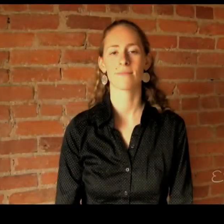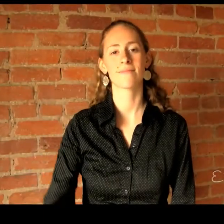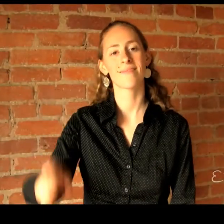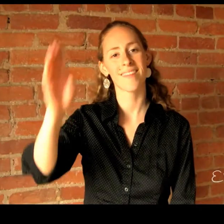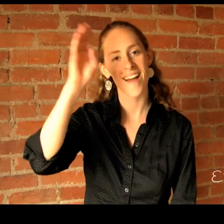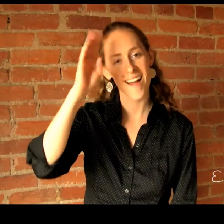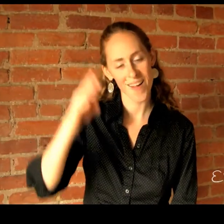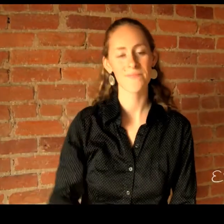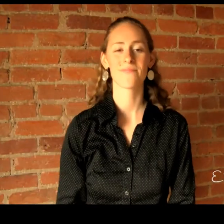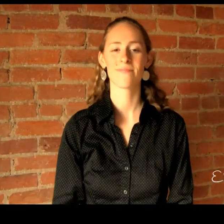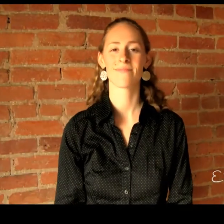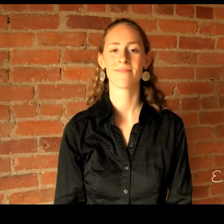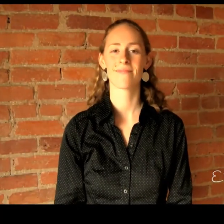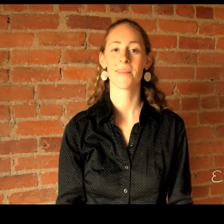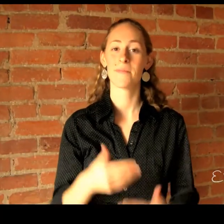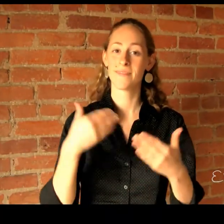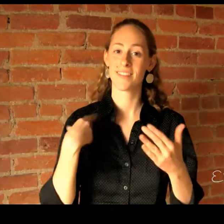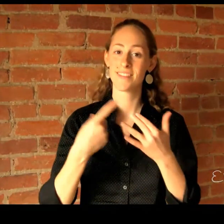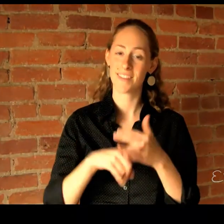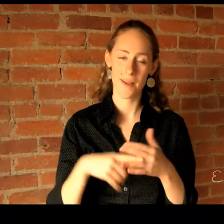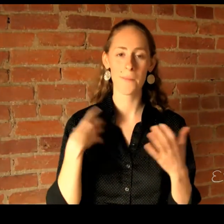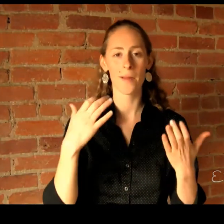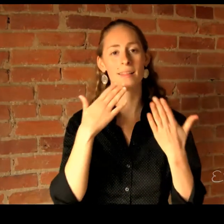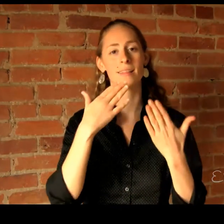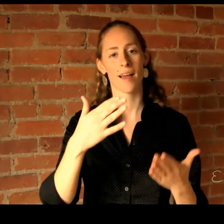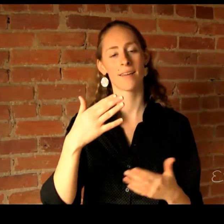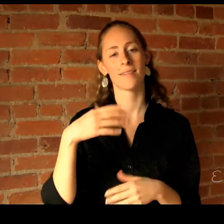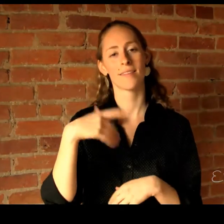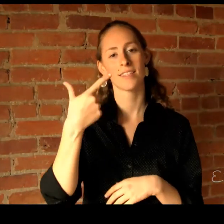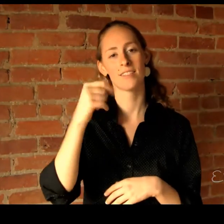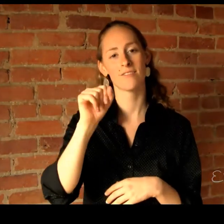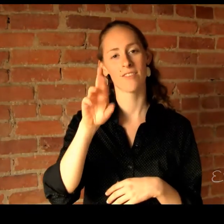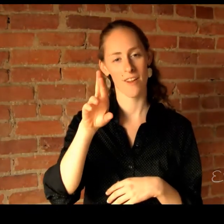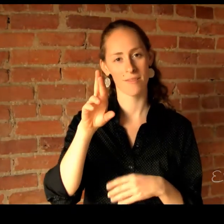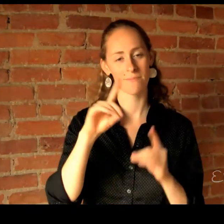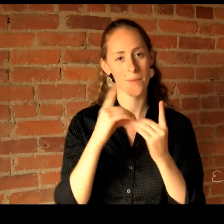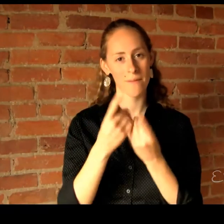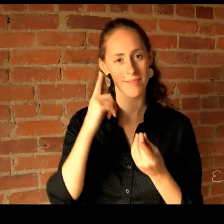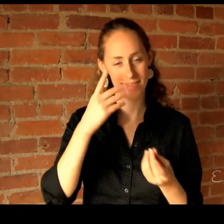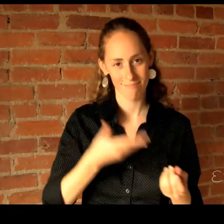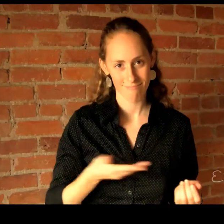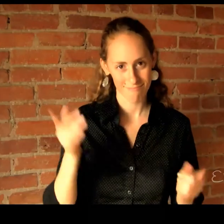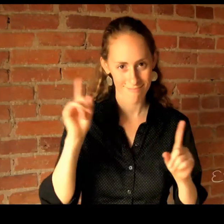Hello. Before I start, I would like to thank the General Studies Department for inviting me to give a